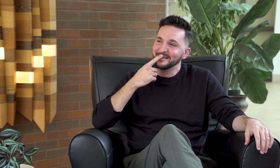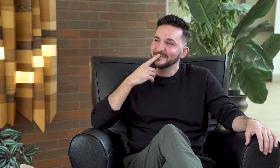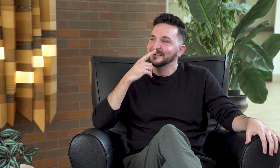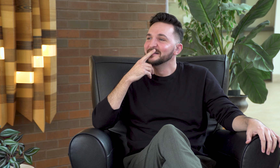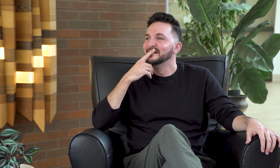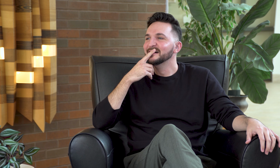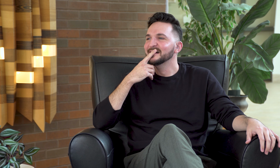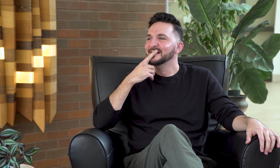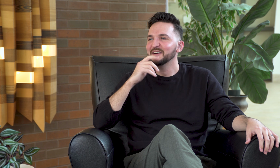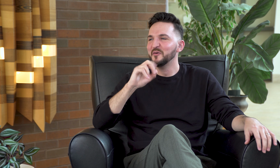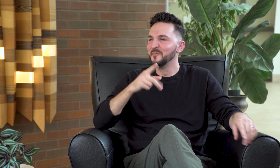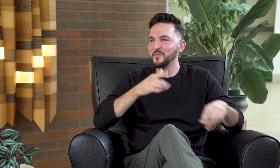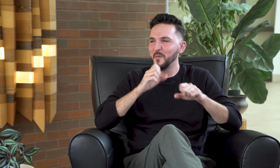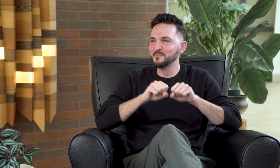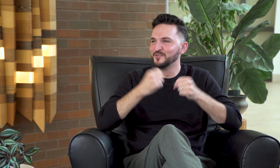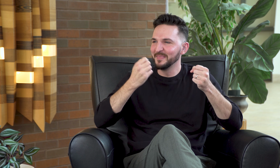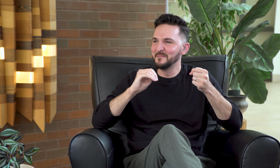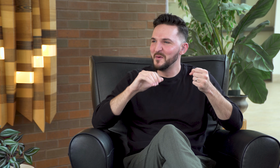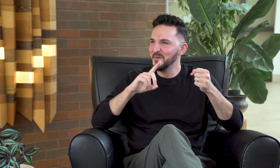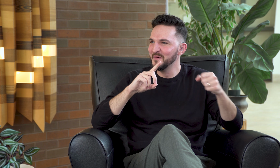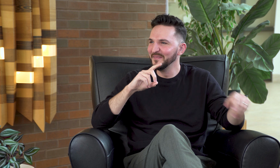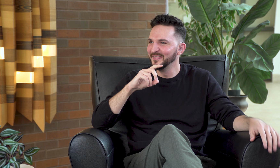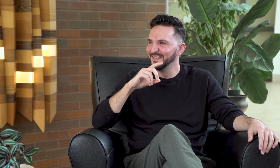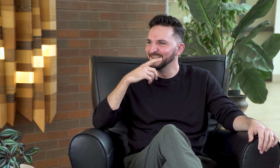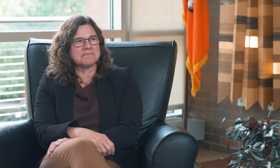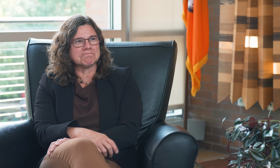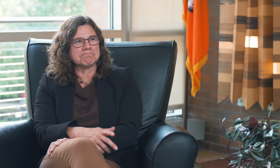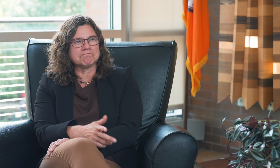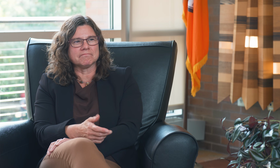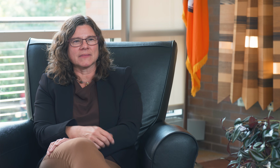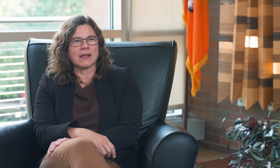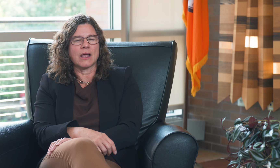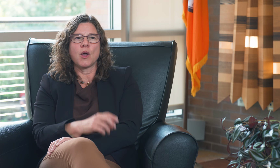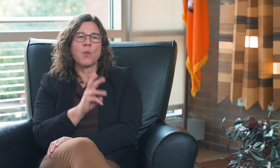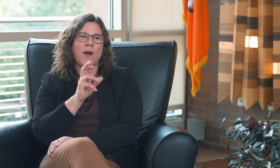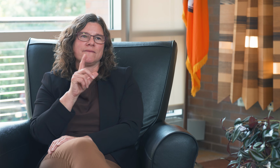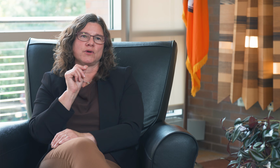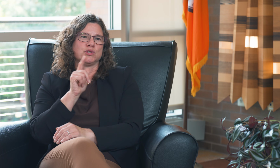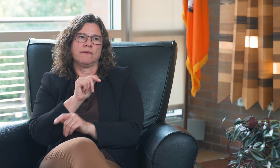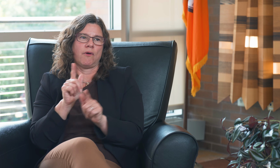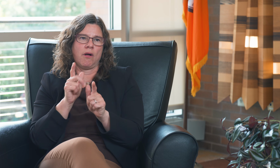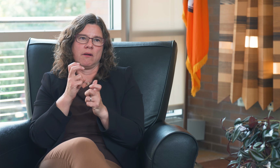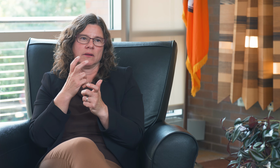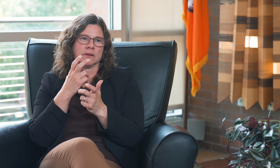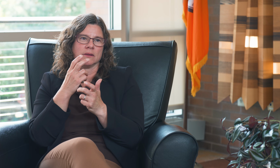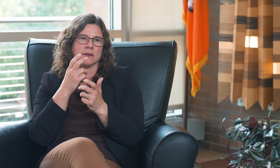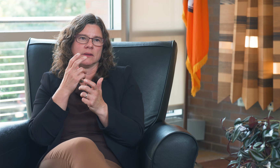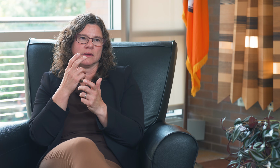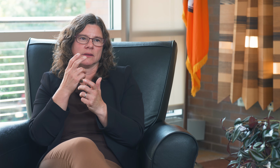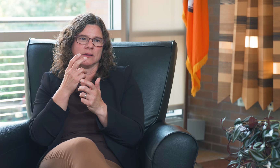or they'll break the mold? Well, first of all,